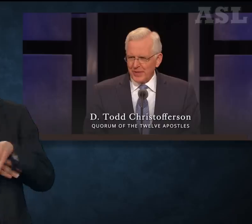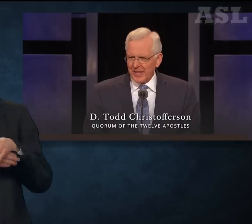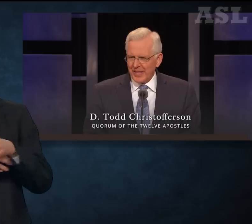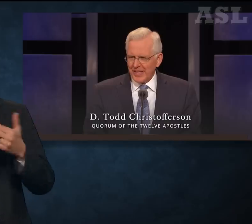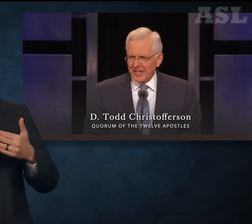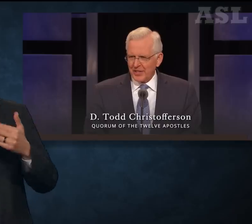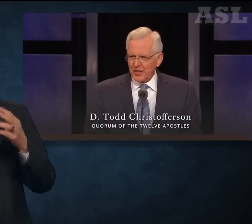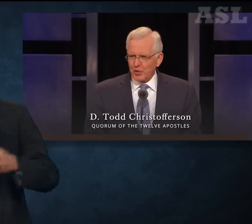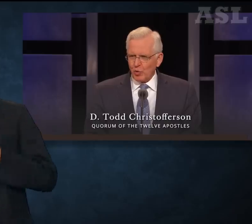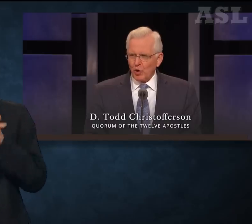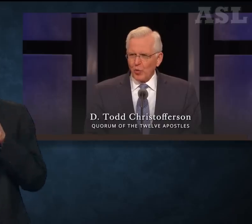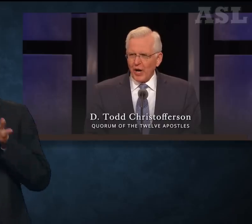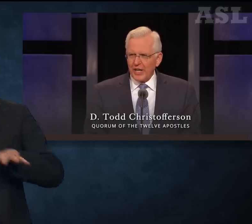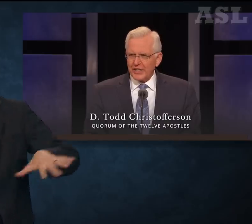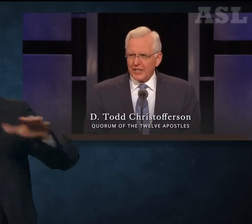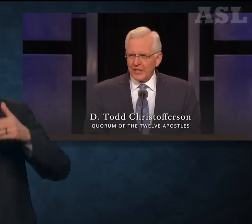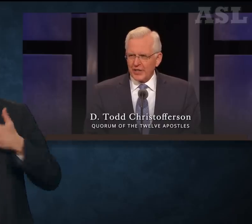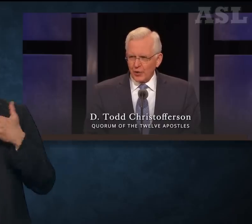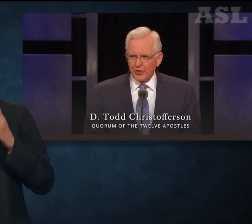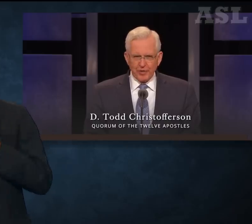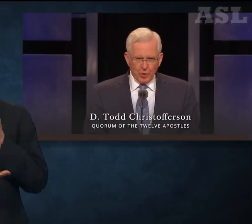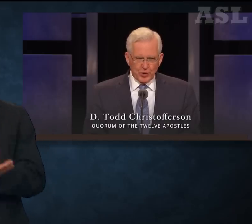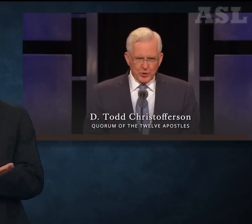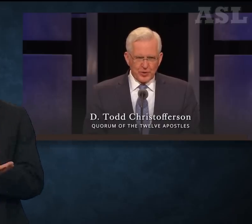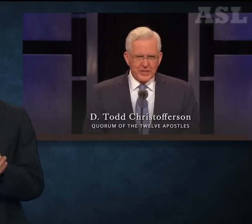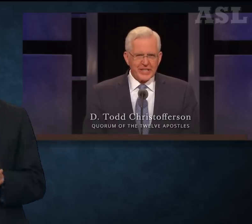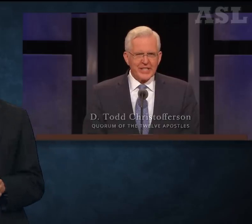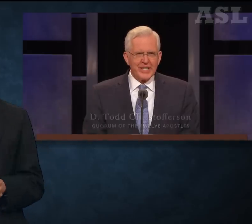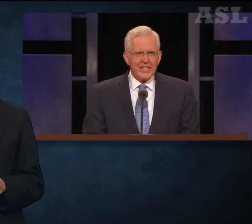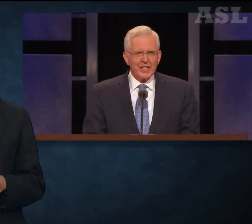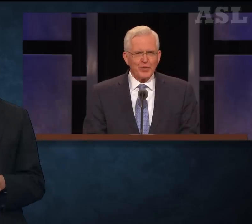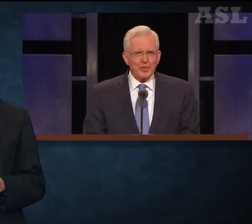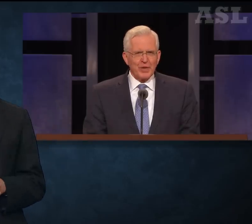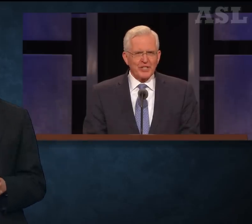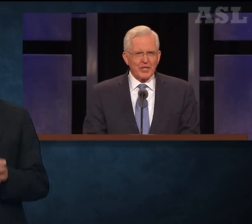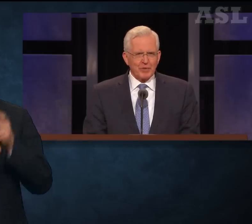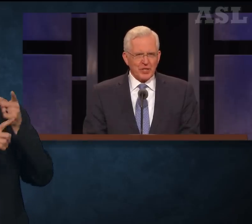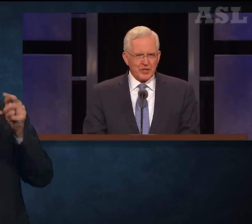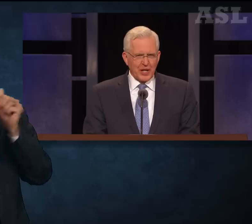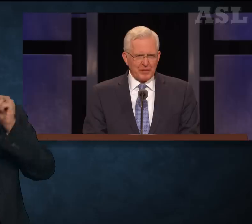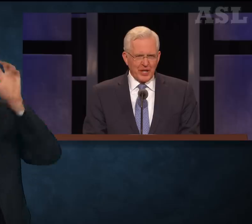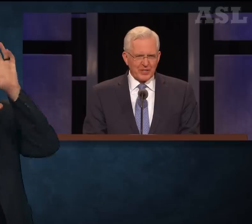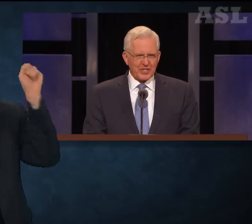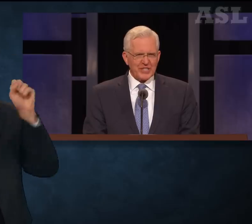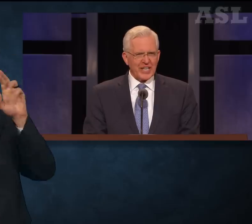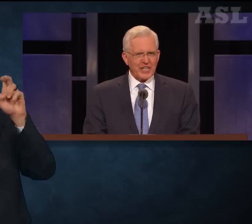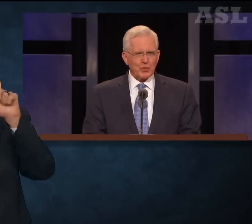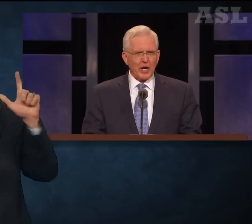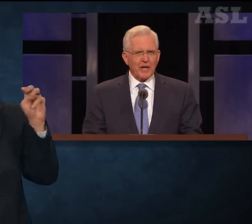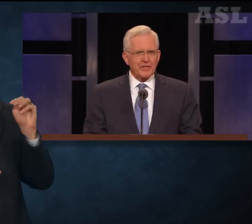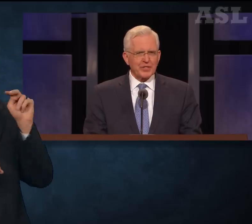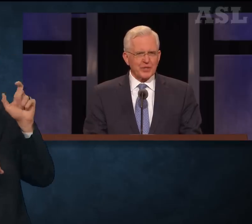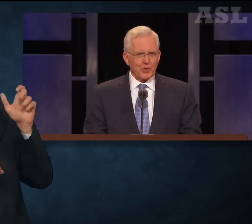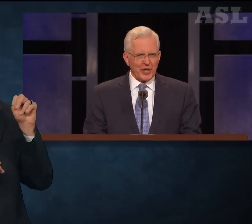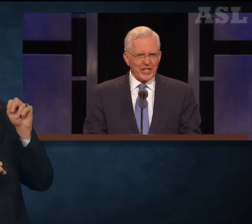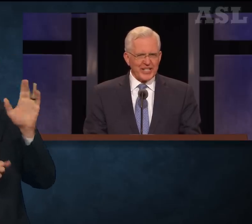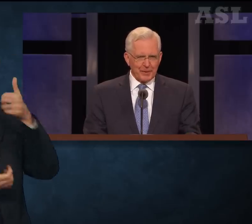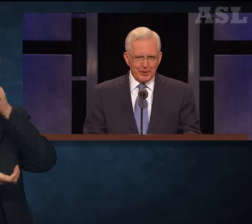MY GREAT PLEASURE TO WELCOME YOU TO THIS WORLDWIDE YOUTH